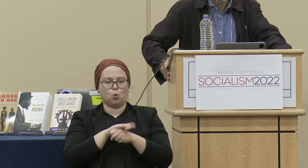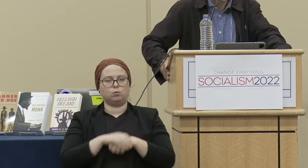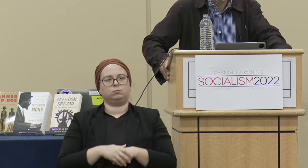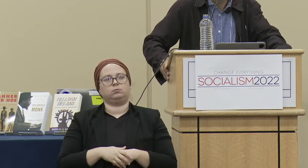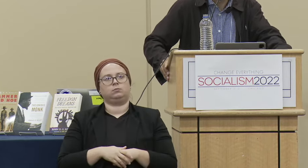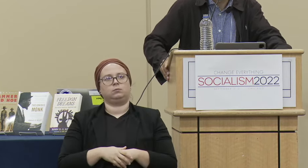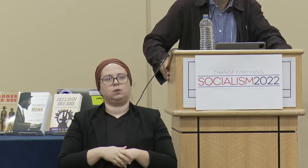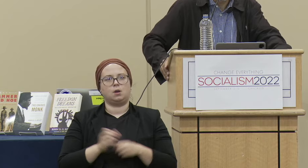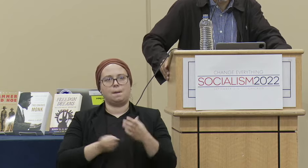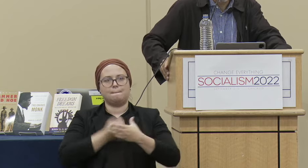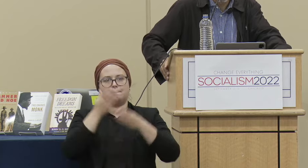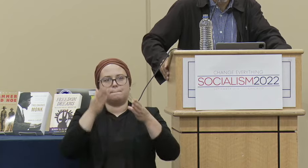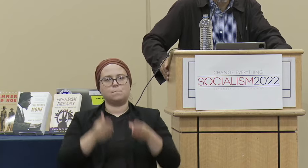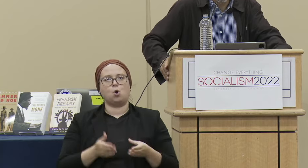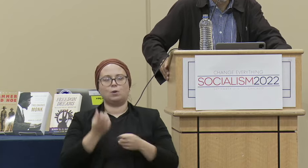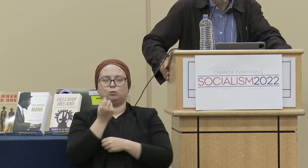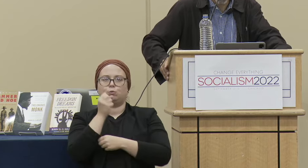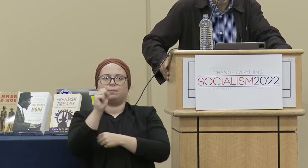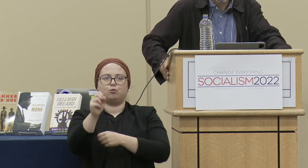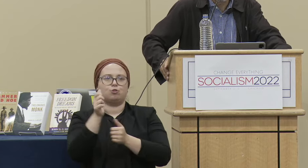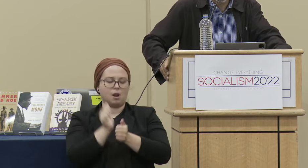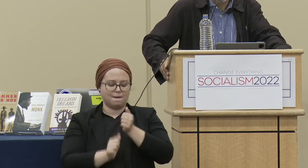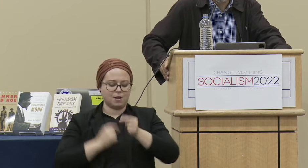like Jackson, is becoming a liberated zone, where poets and